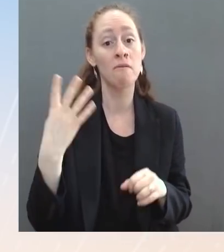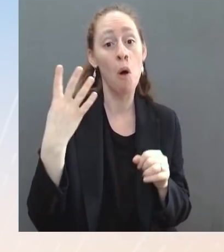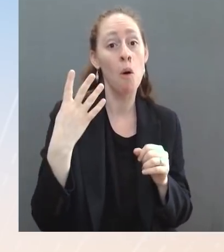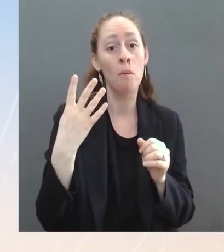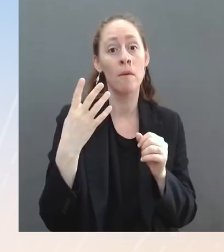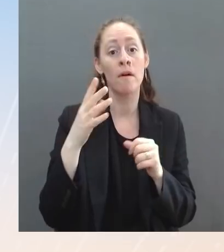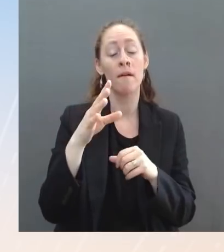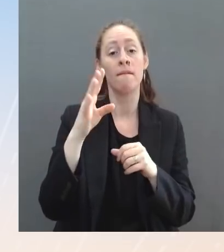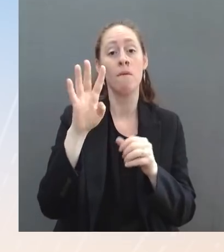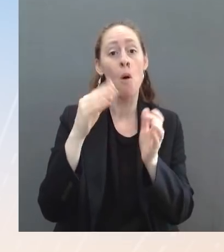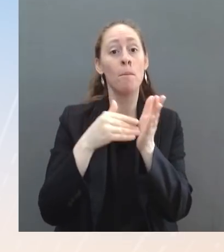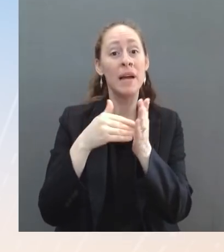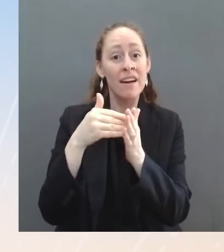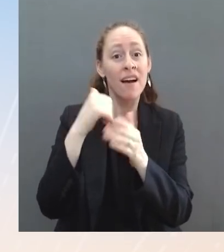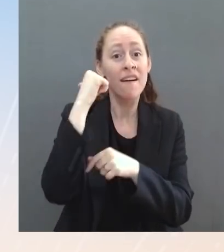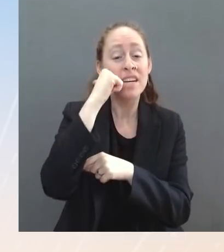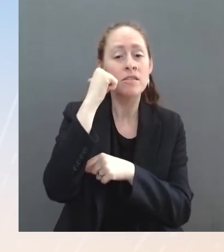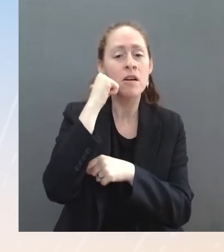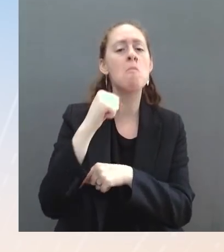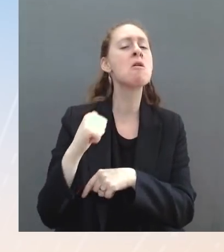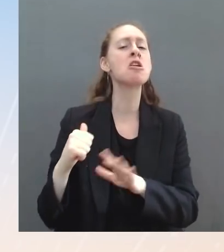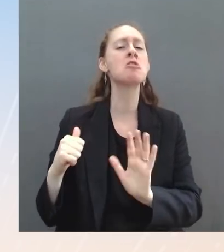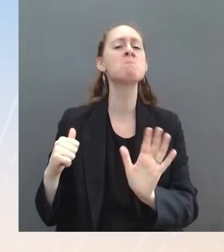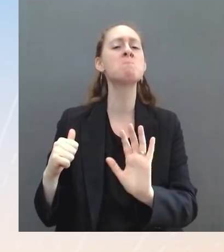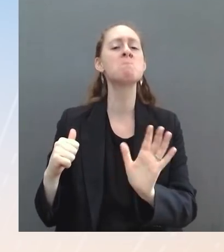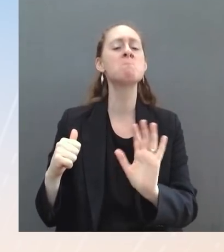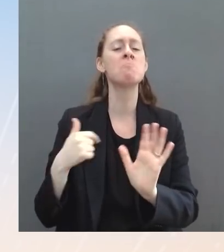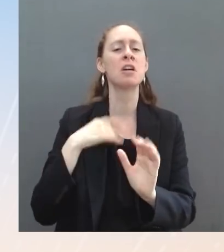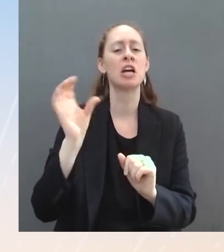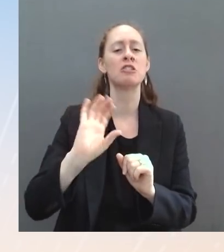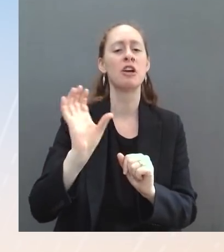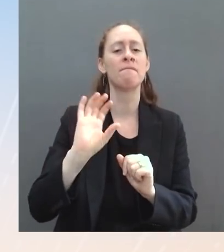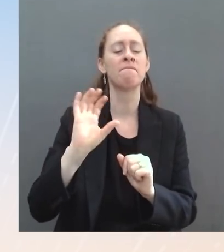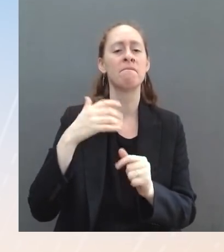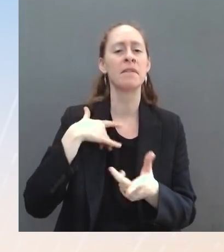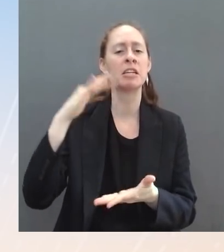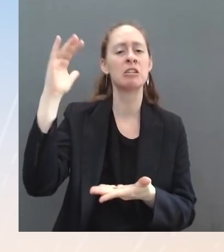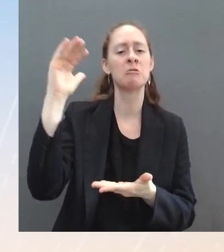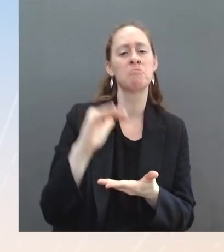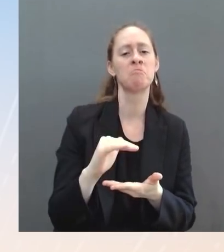And a big part of that is because a lot of that moves by pipeline, and so they --